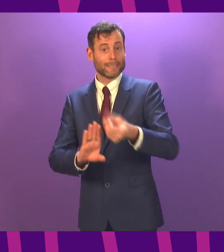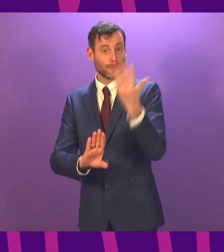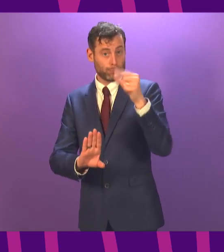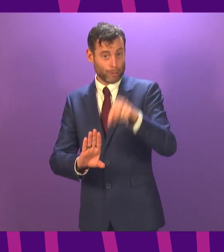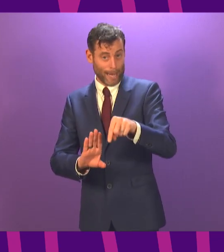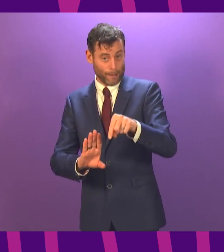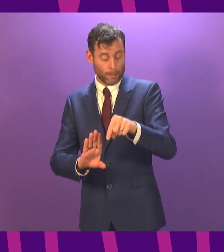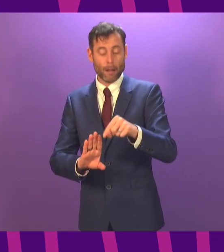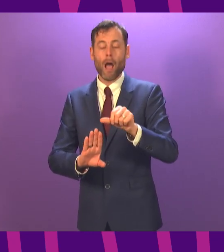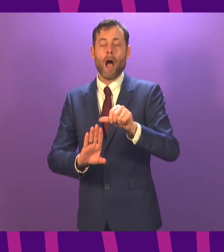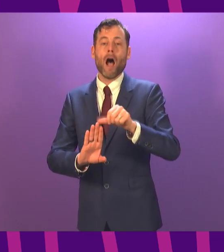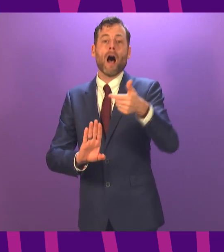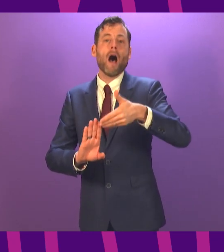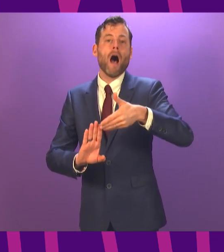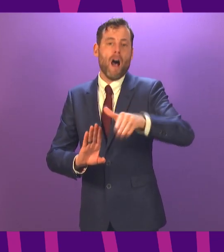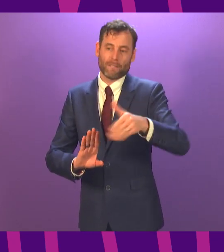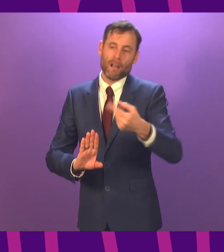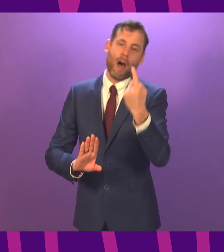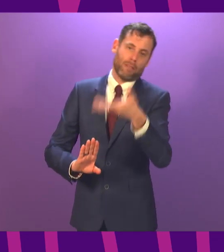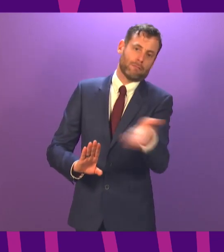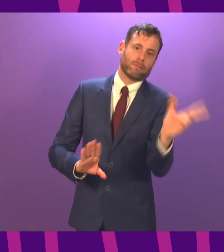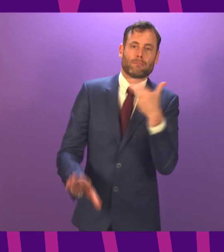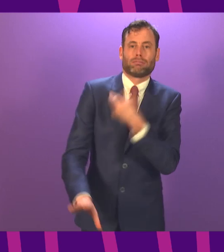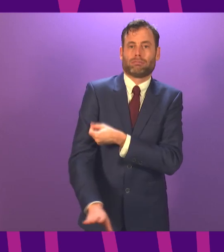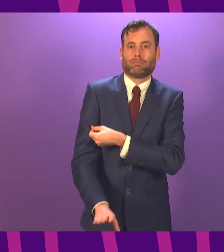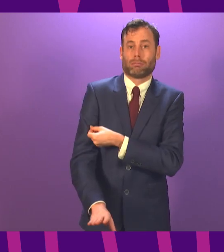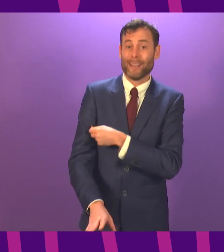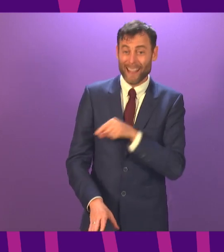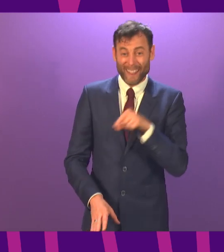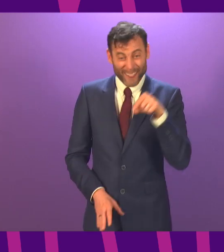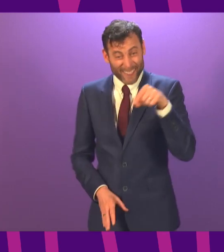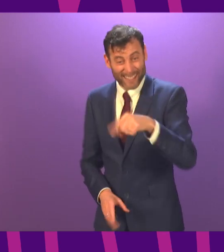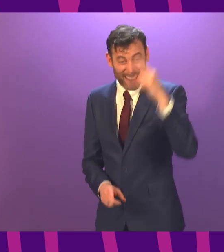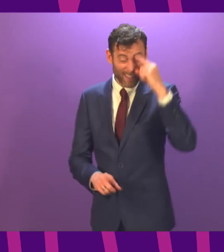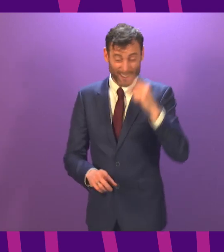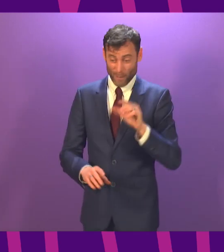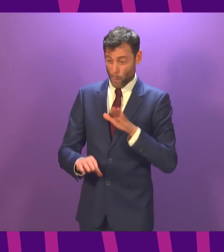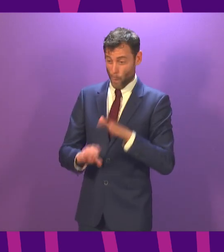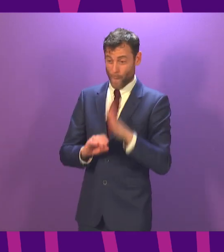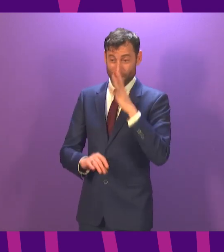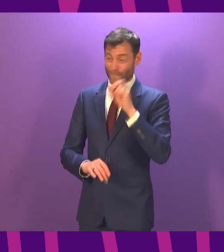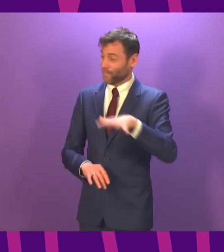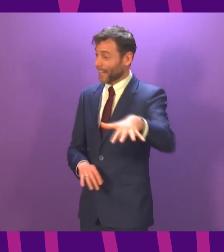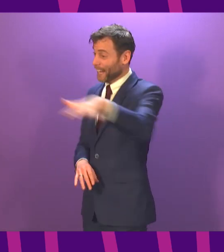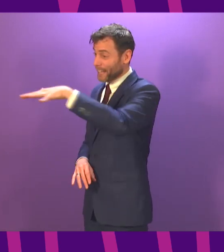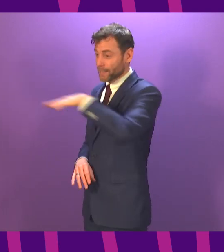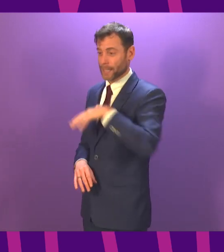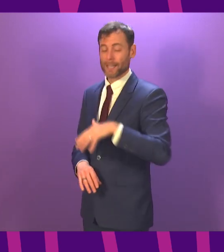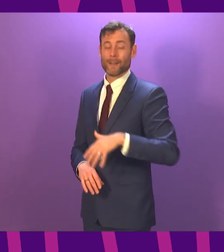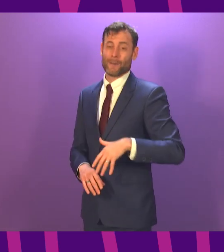population will follow. That is not an easy undertaking and it involves a lot of planning